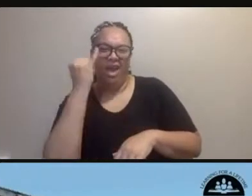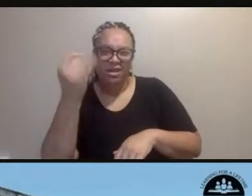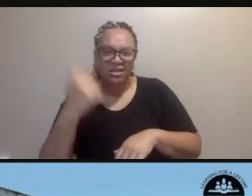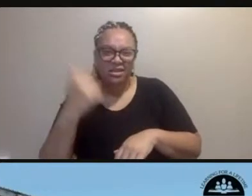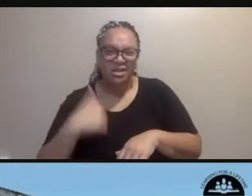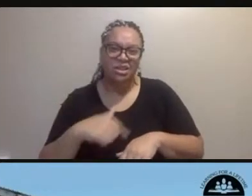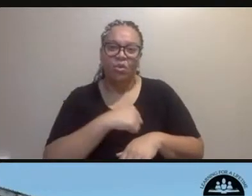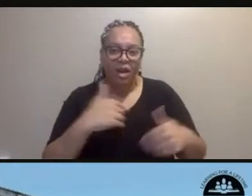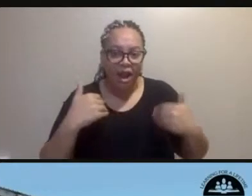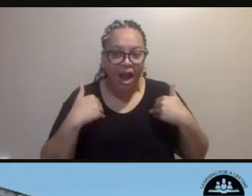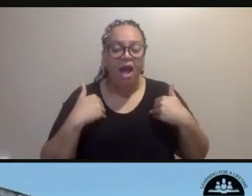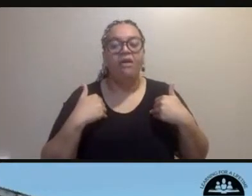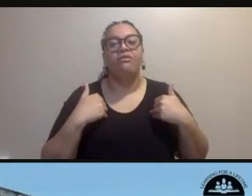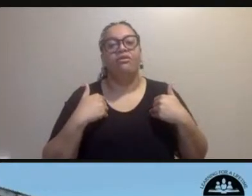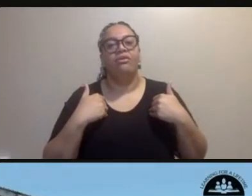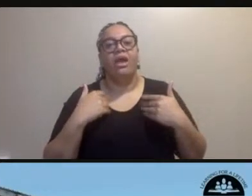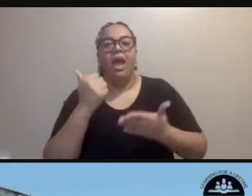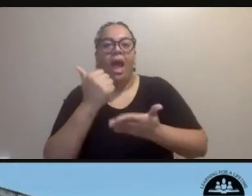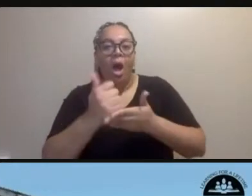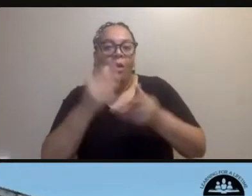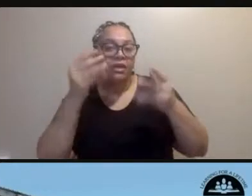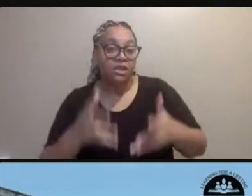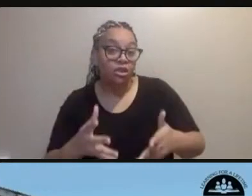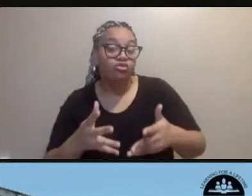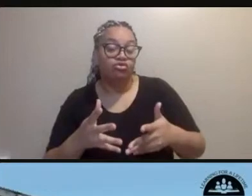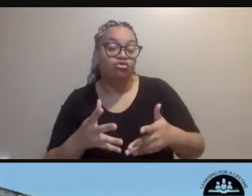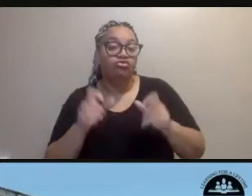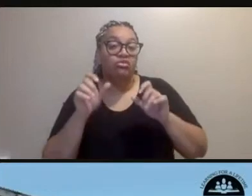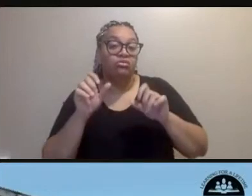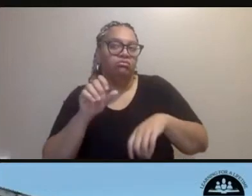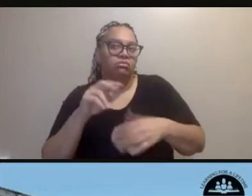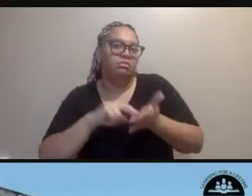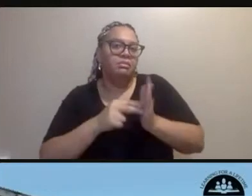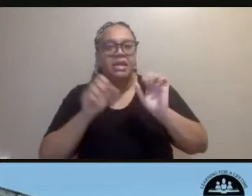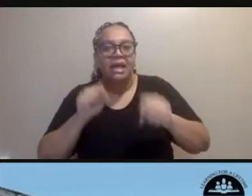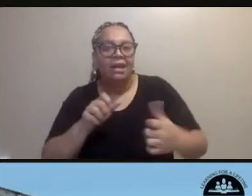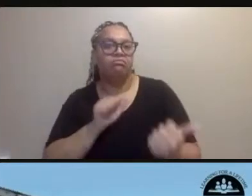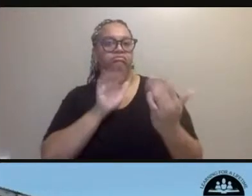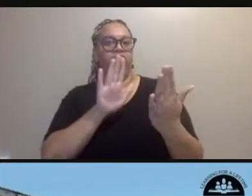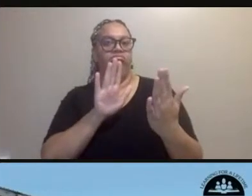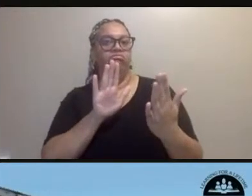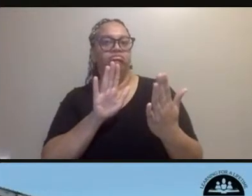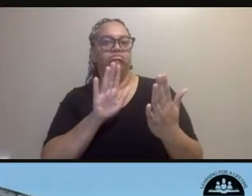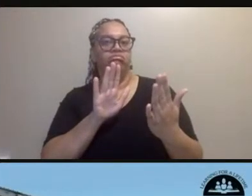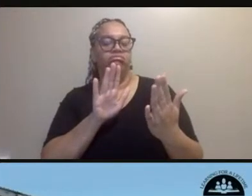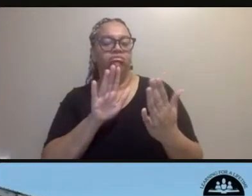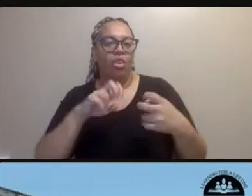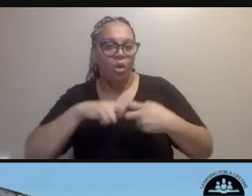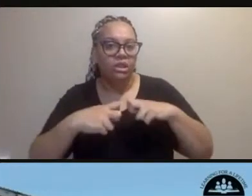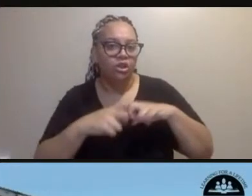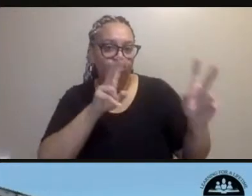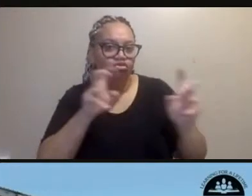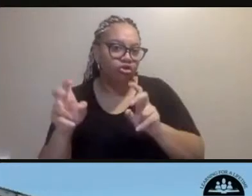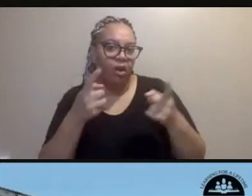AND SO WITH THAT WE WOULD NEED TO LOOK AT THOSE STRATEGIES,